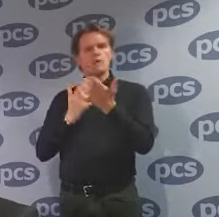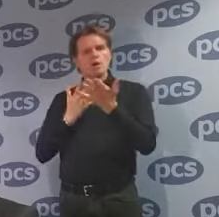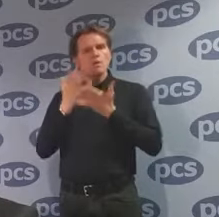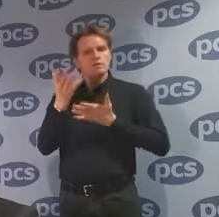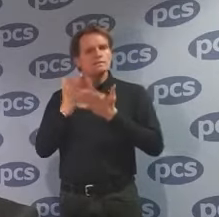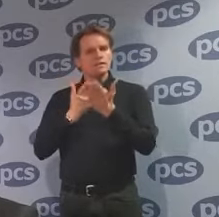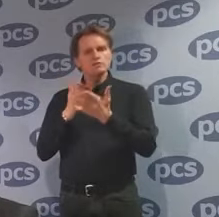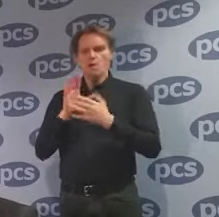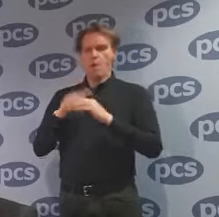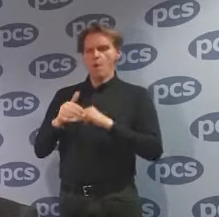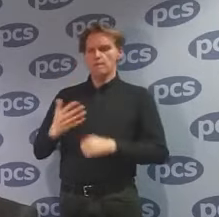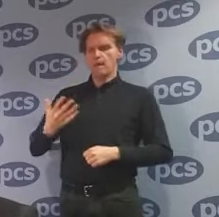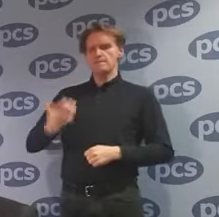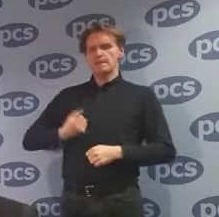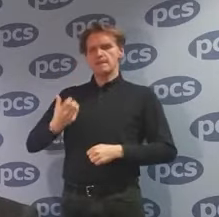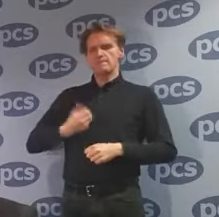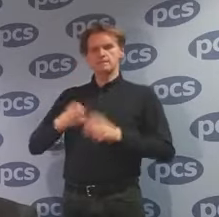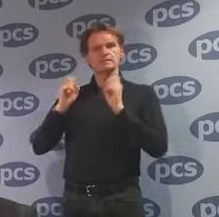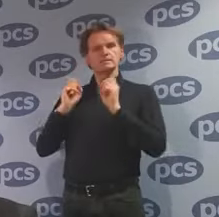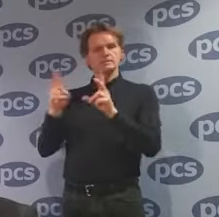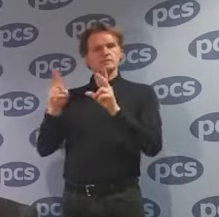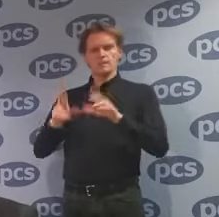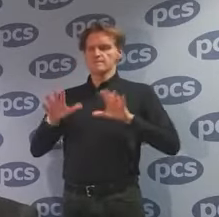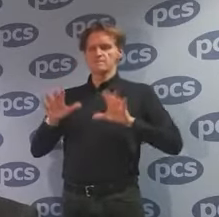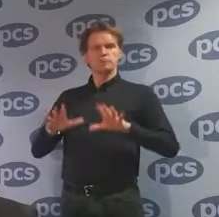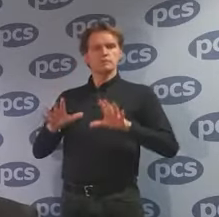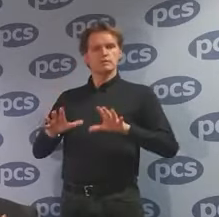system this country deserves that's our policy in our union to devise a better